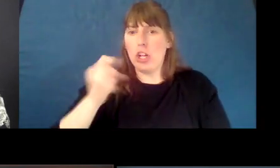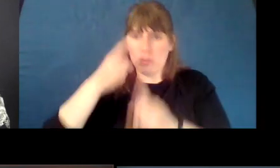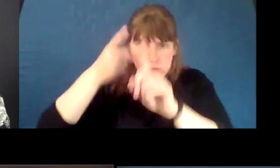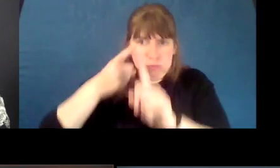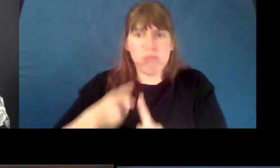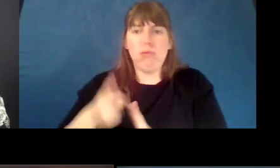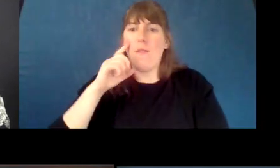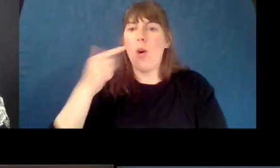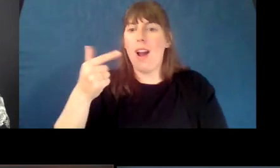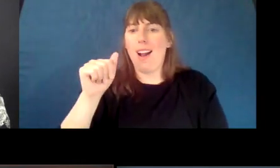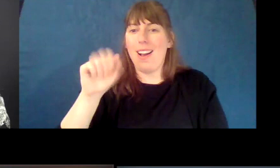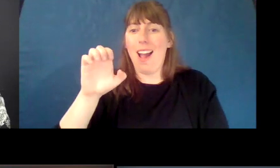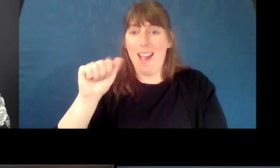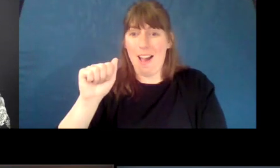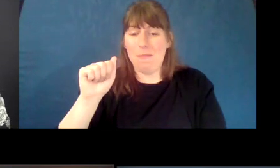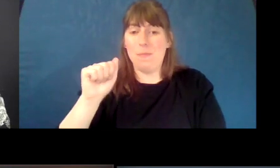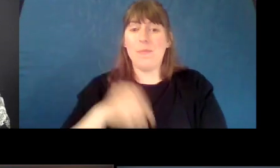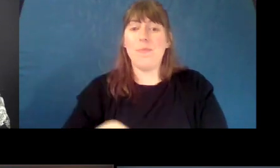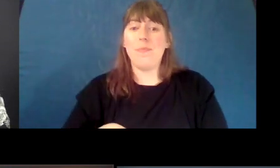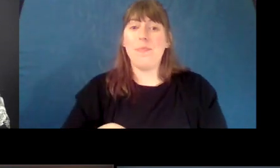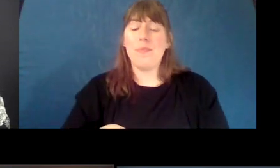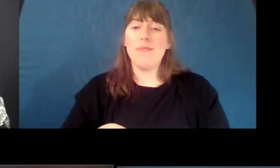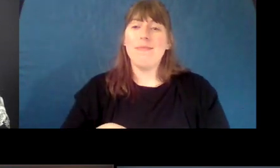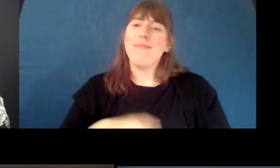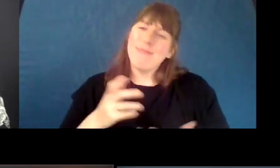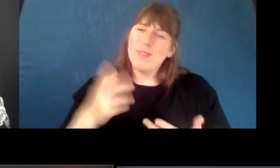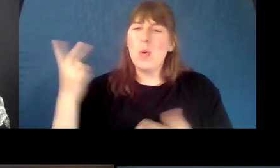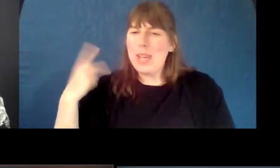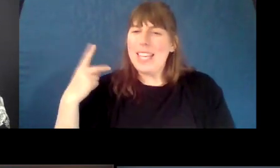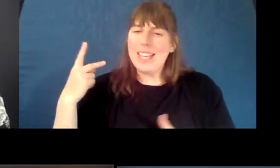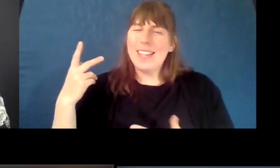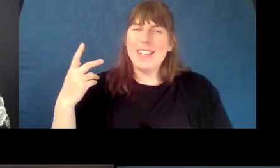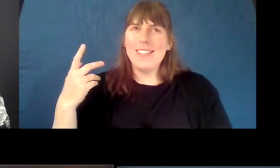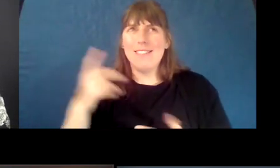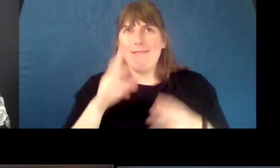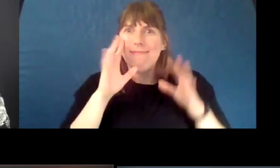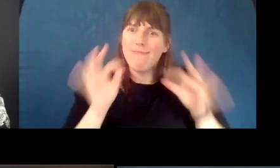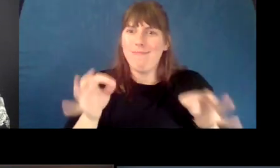the four pillars that you can, it's kind of, we took a lot of language from multi-level marketing